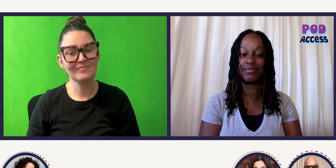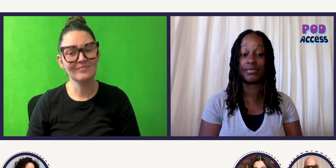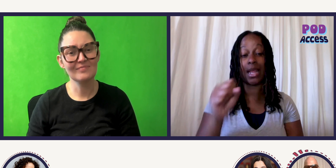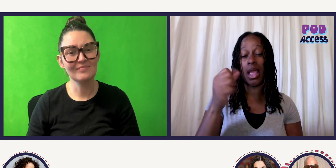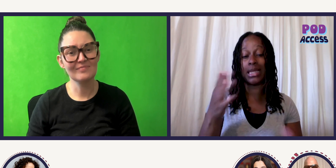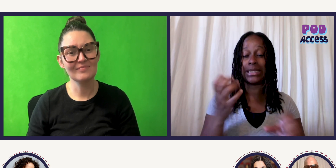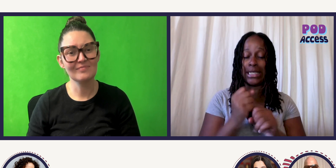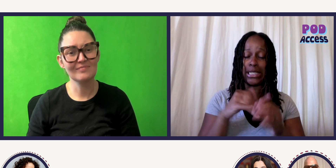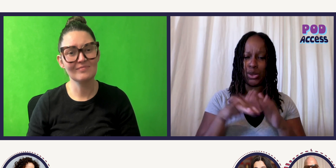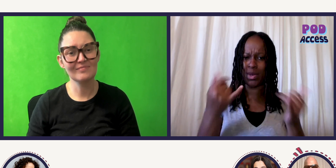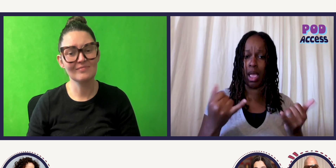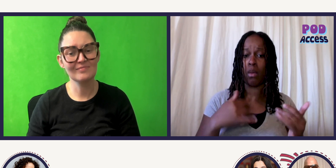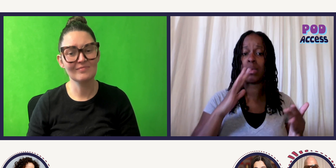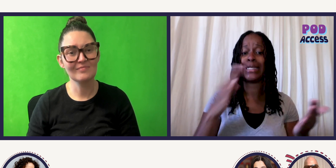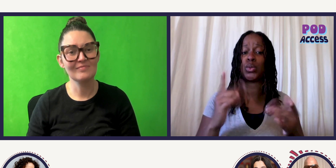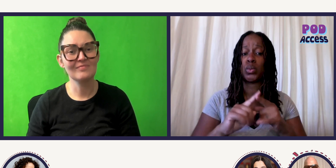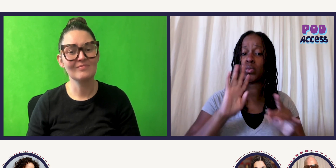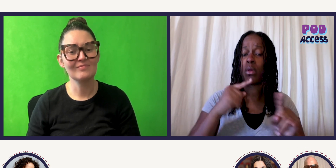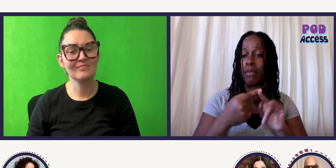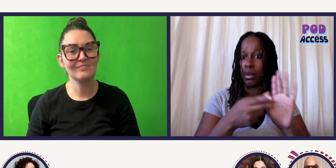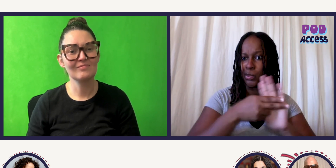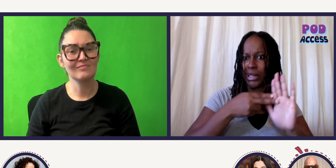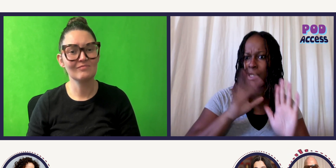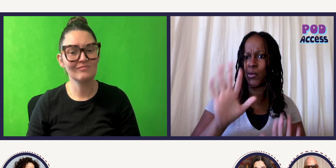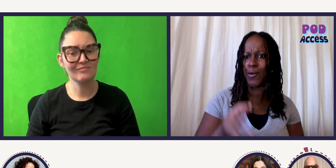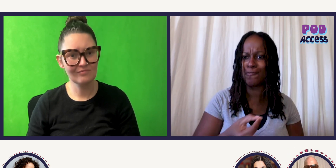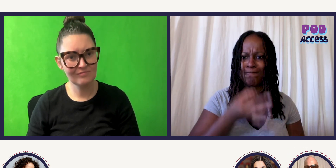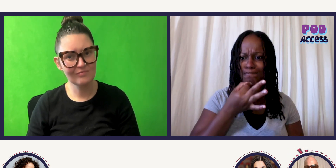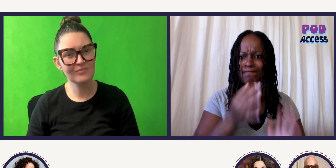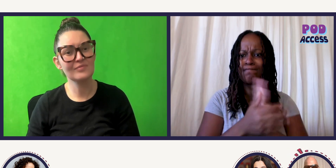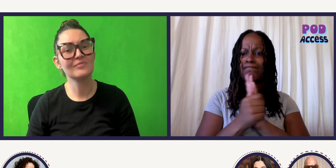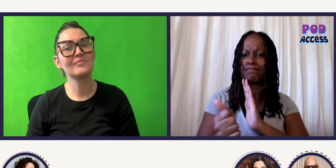Yeah, let's get into it, then. So, we're here to talk about branding, your expertise.